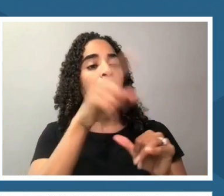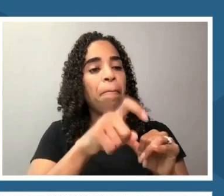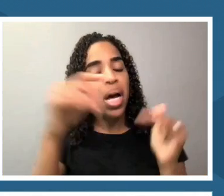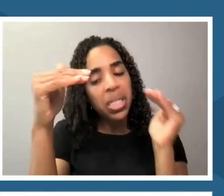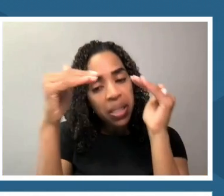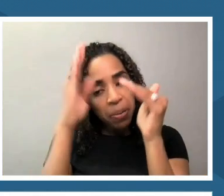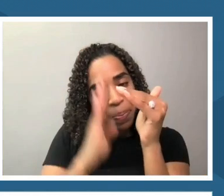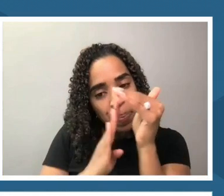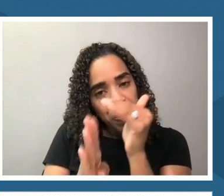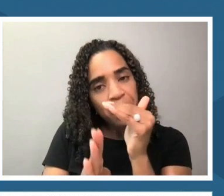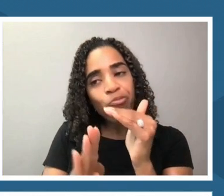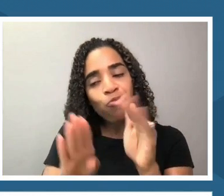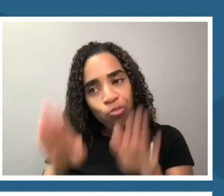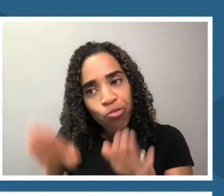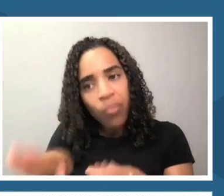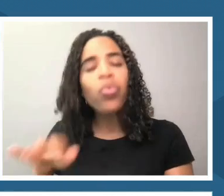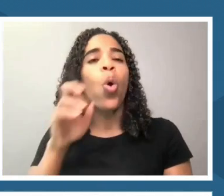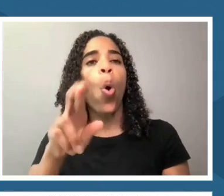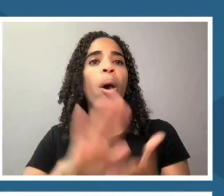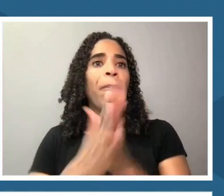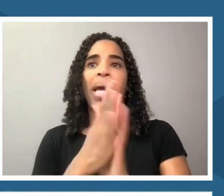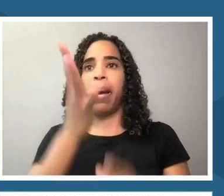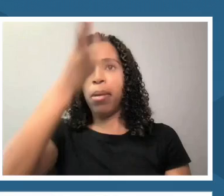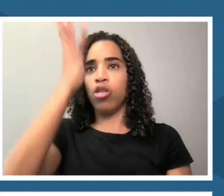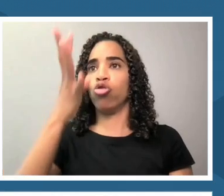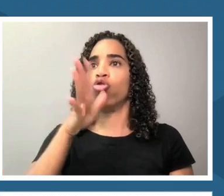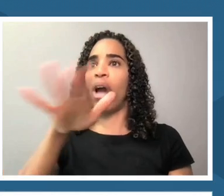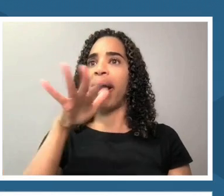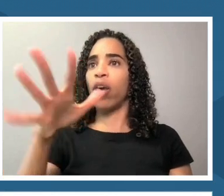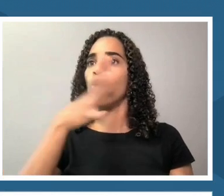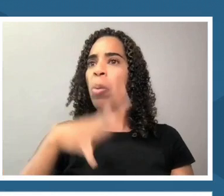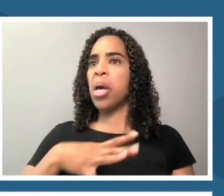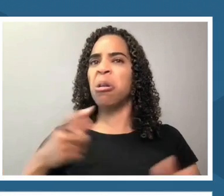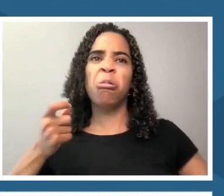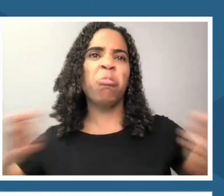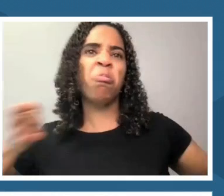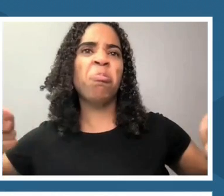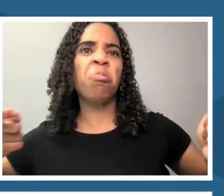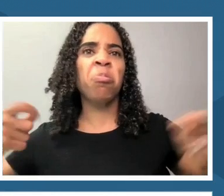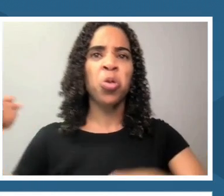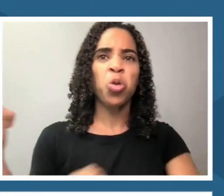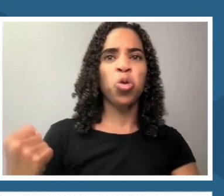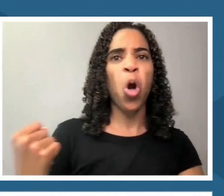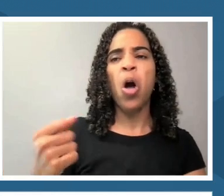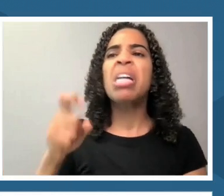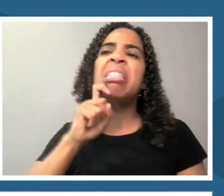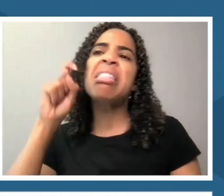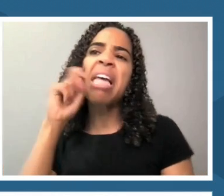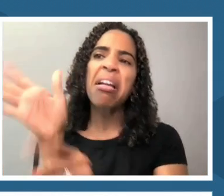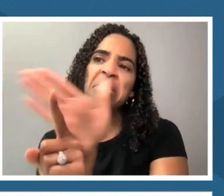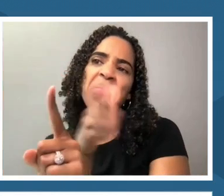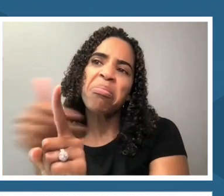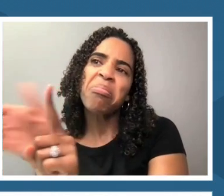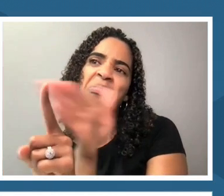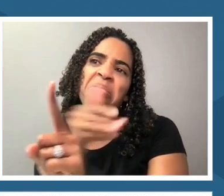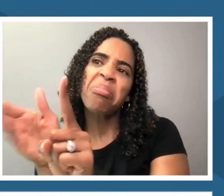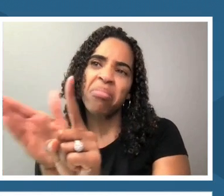as a dragon lady a strong deceitful domineering and sexually alluring woman